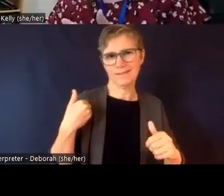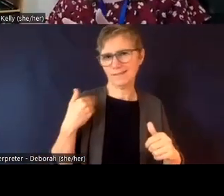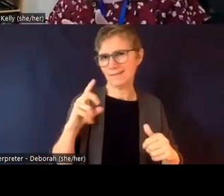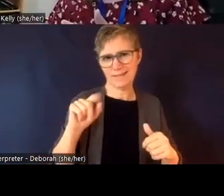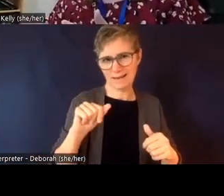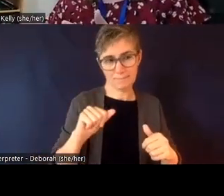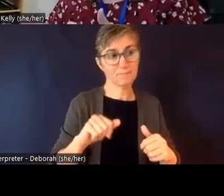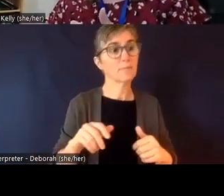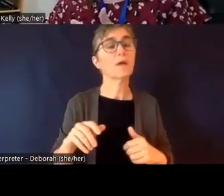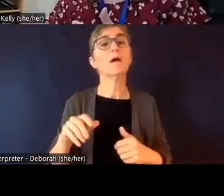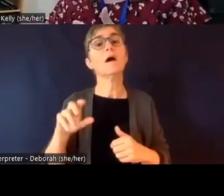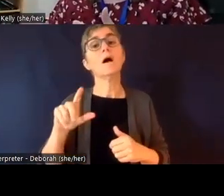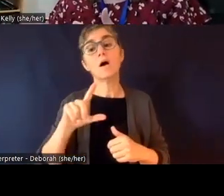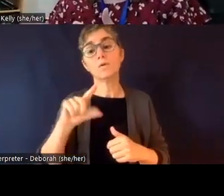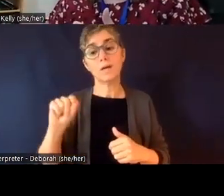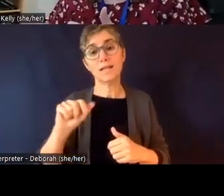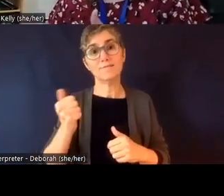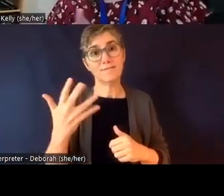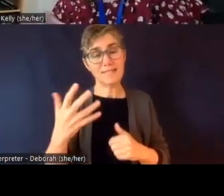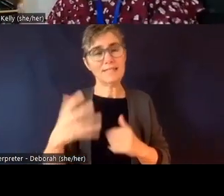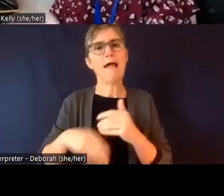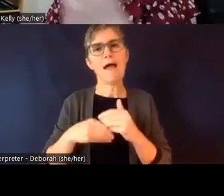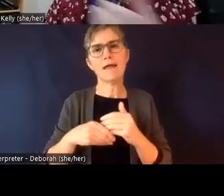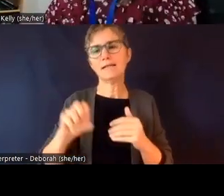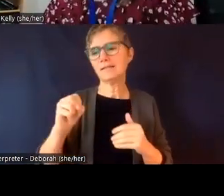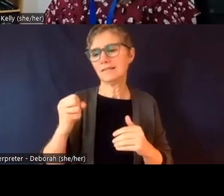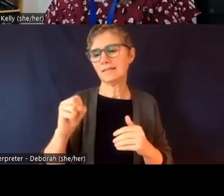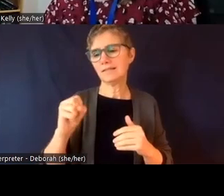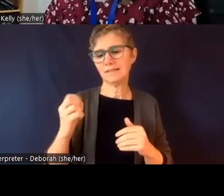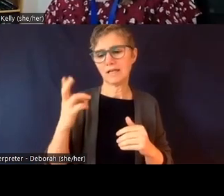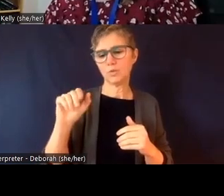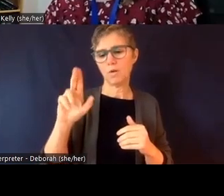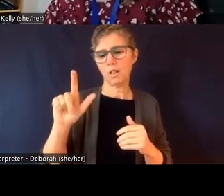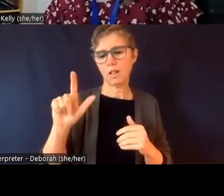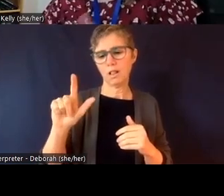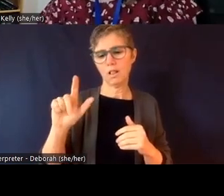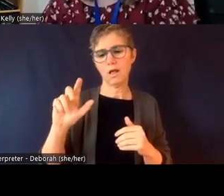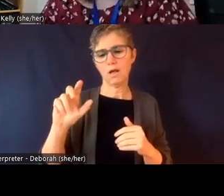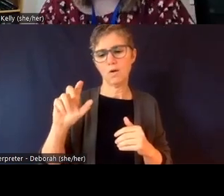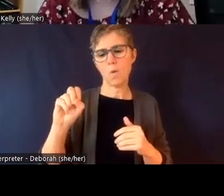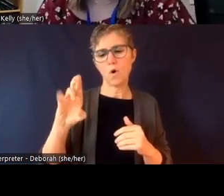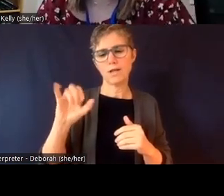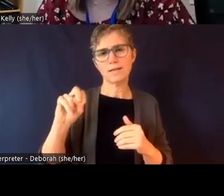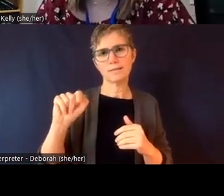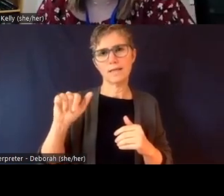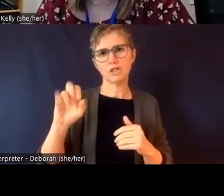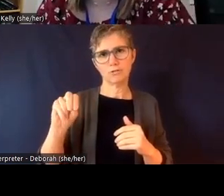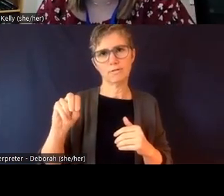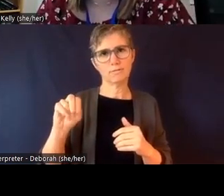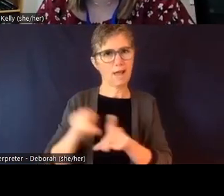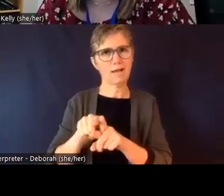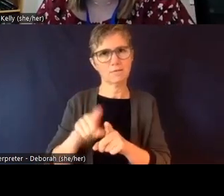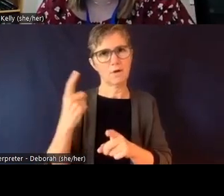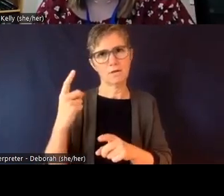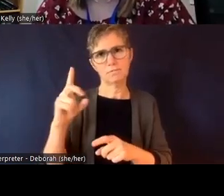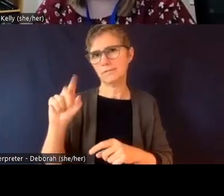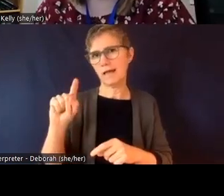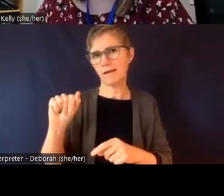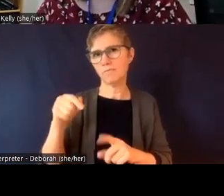they added sexual orientation as a variable. So I didn't have previous data from there.